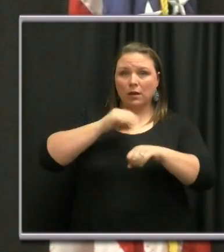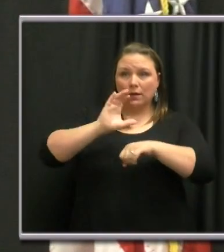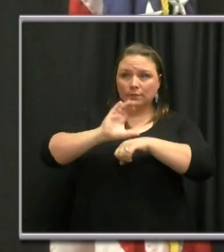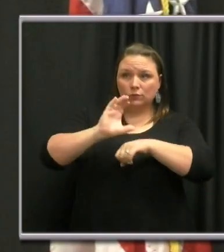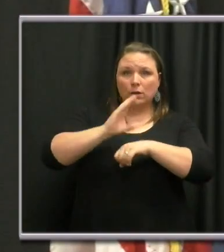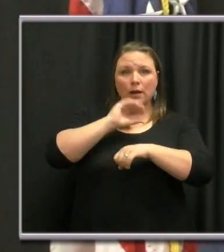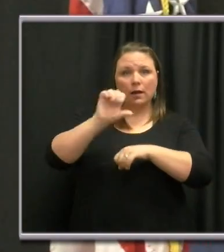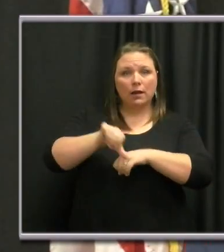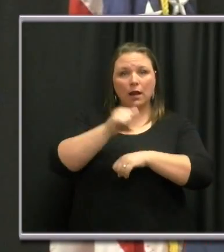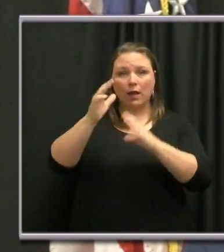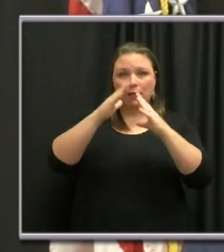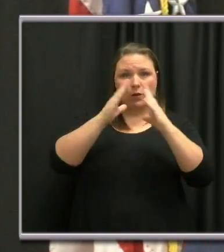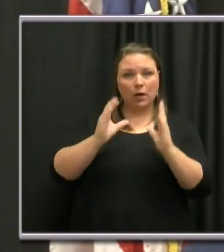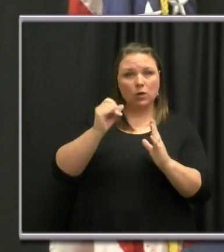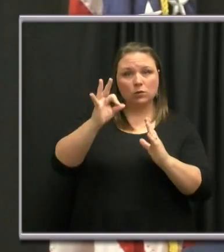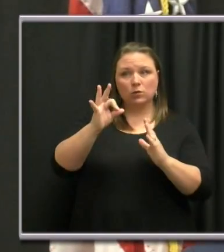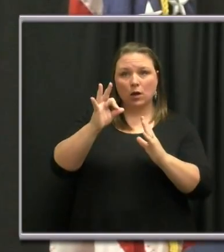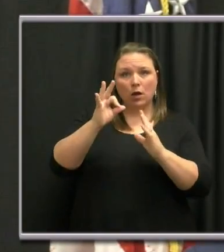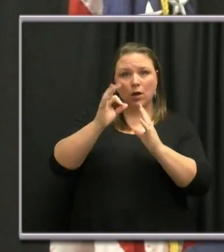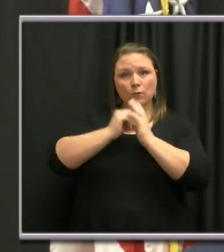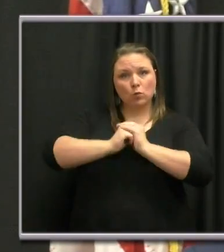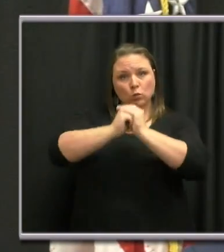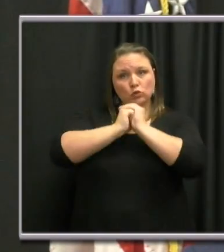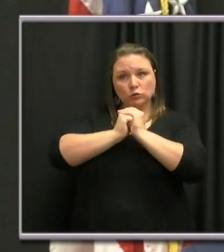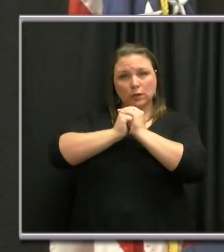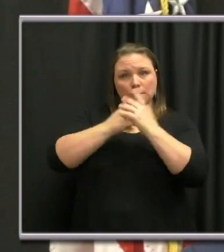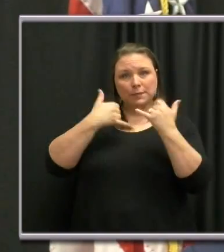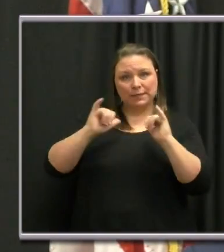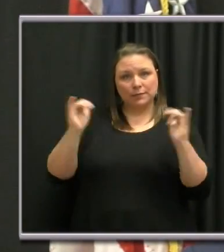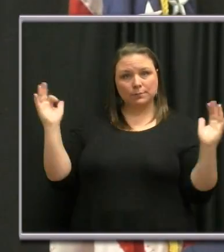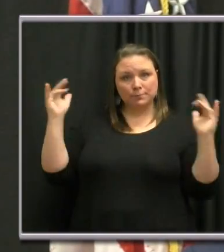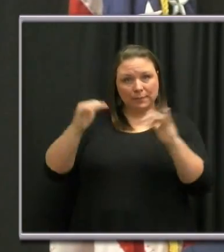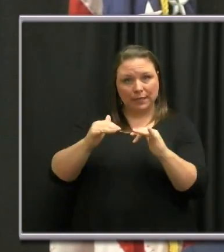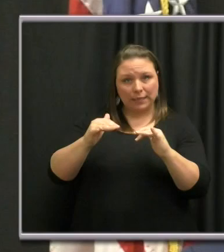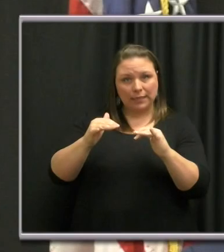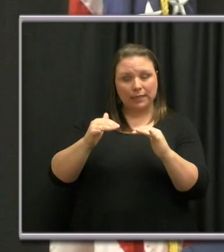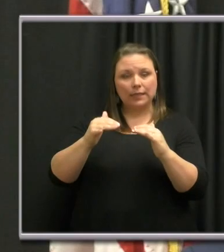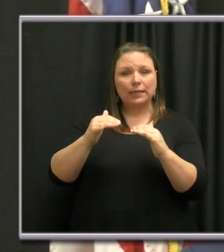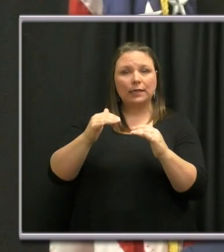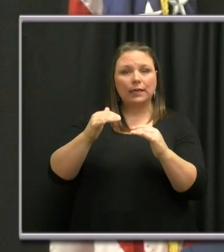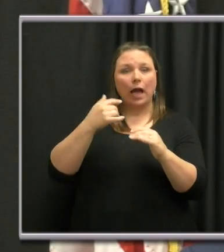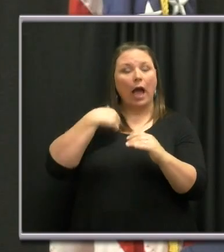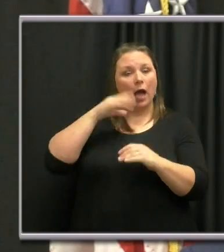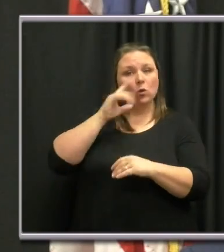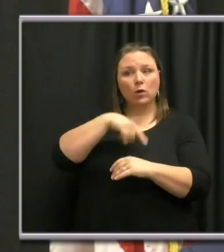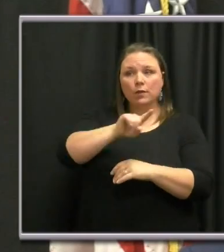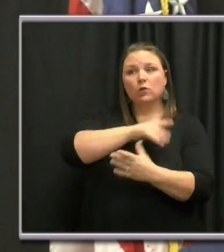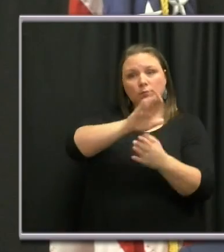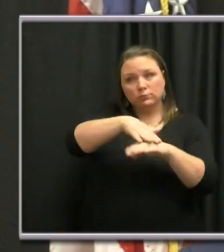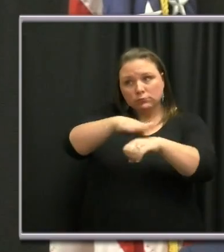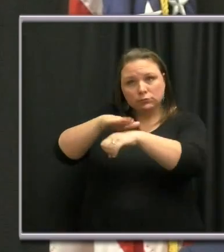YOUR CITY LEADERS KNOW THERE ARE STILL CHURCHES AND OTHER HOUSES OF WORSHIP MEETING